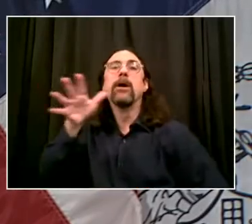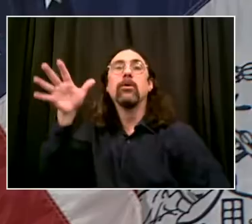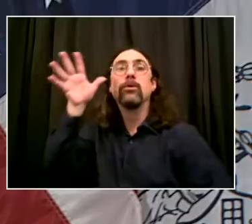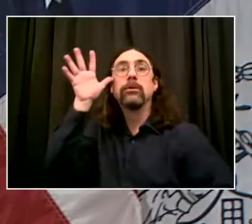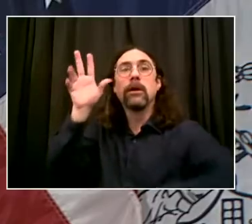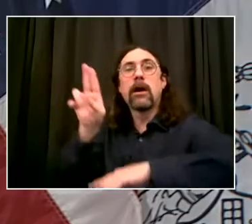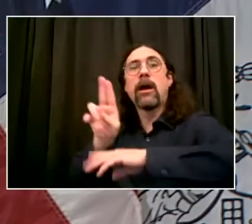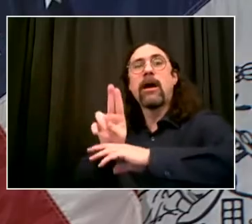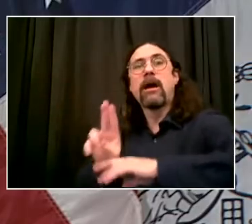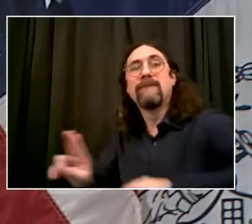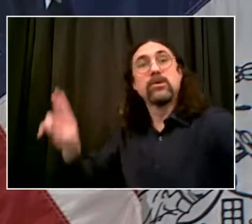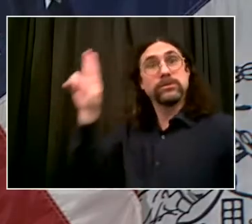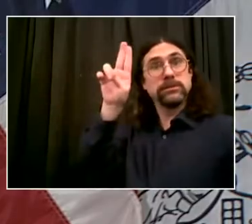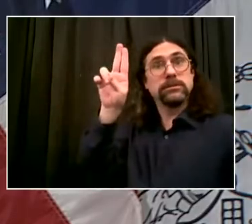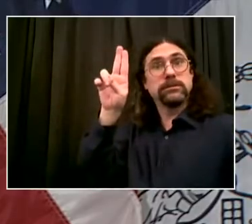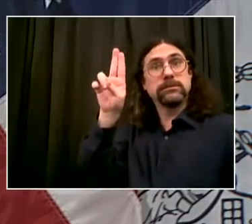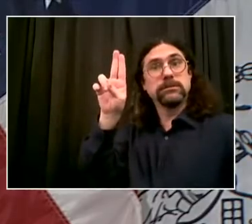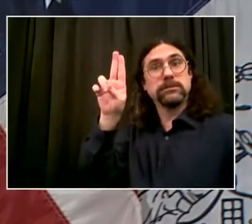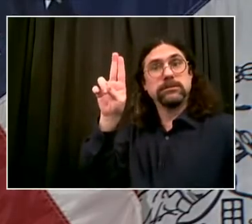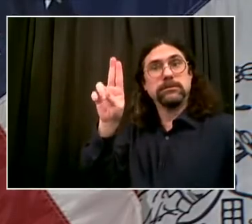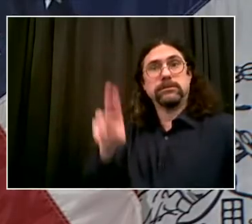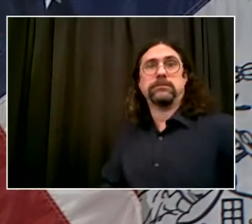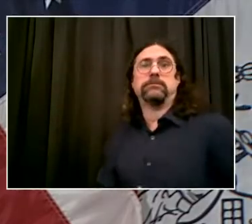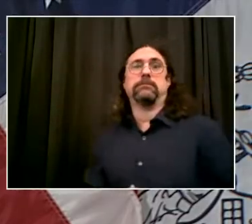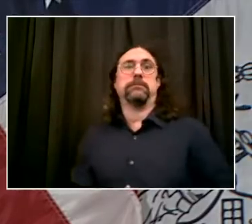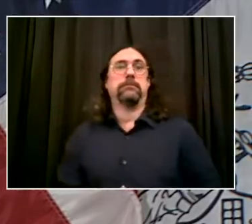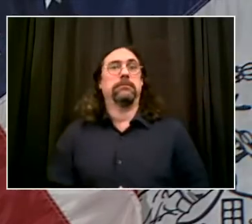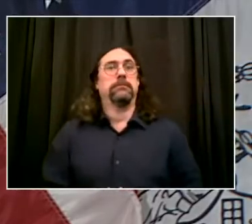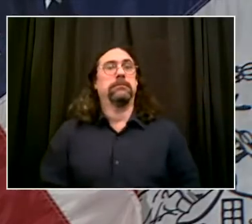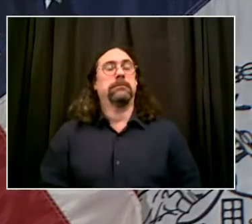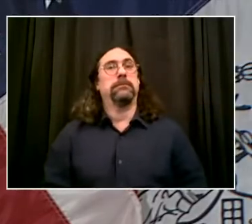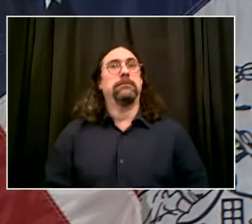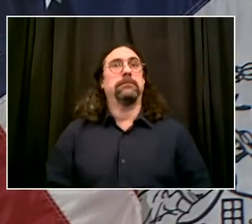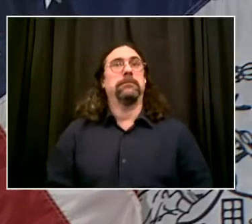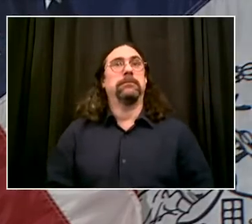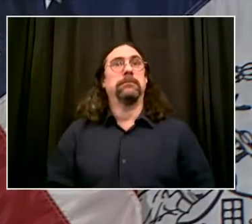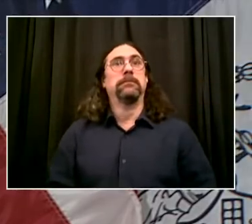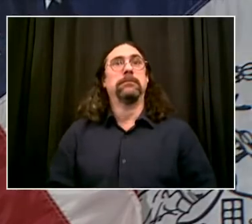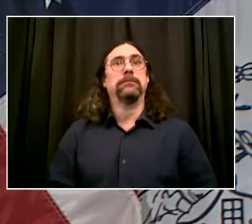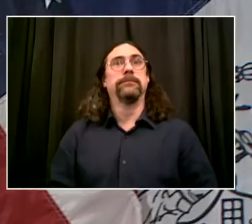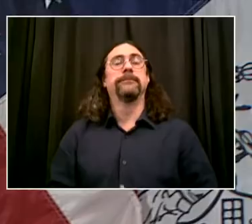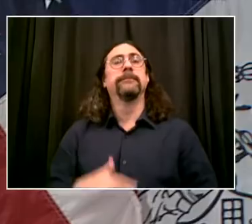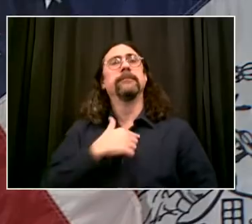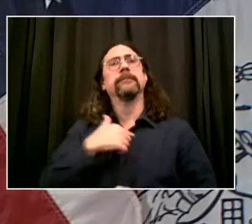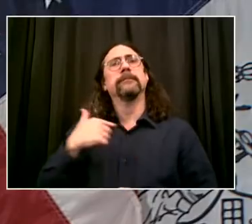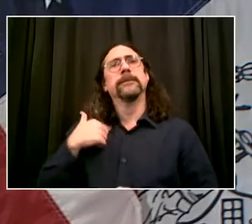A CHILD, HOW TO HELP THEIR CHILD BLOSSOM. FINALLY WE HAVE TO THINK ABOUT THE MENTAL HEALTH OF OUR HCILILRDEN.